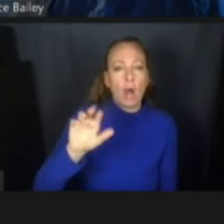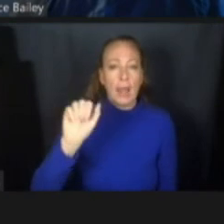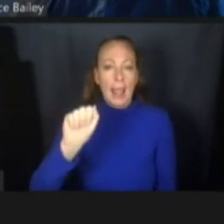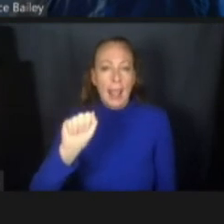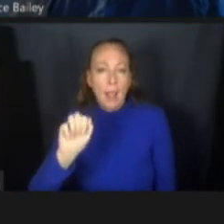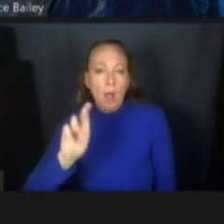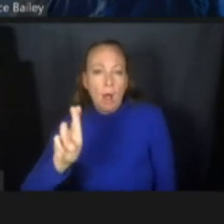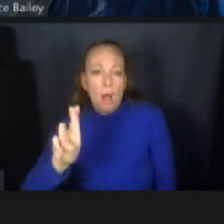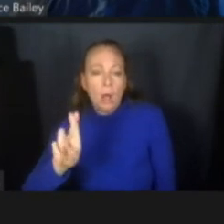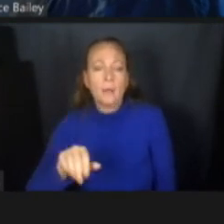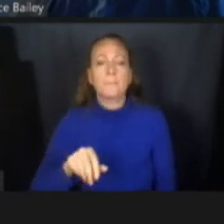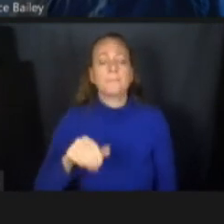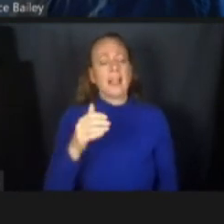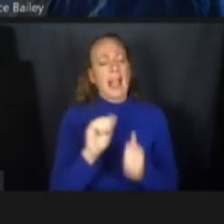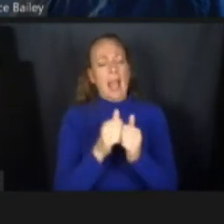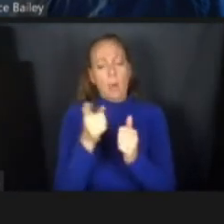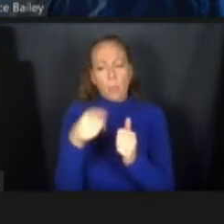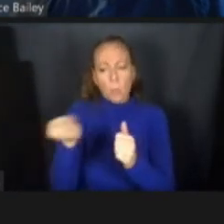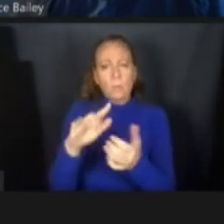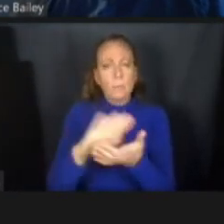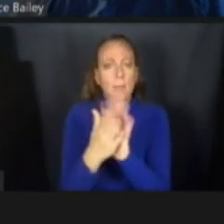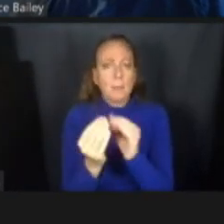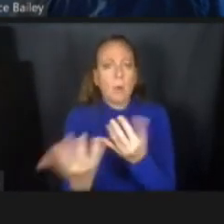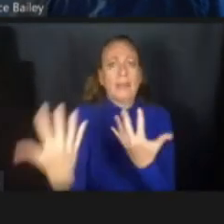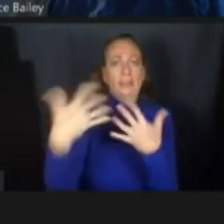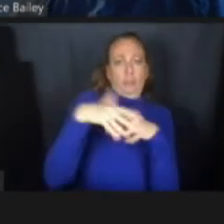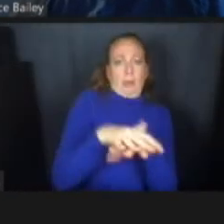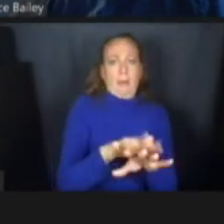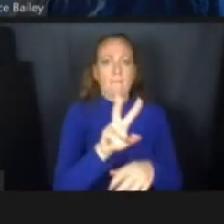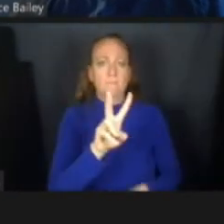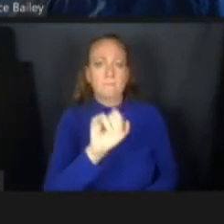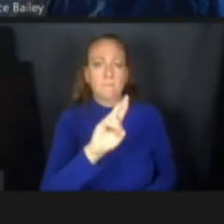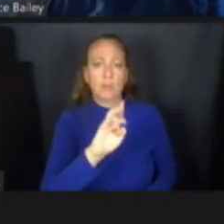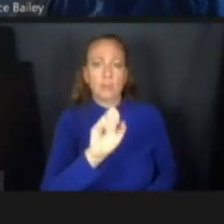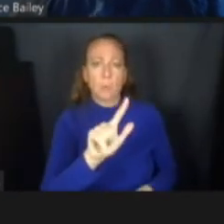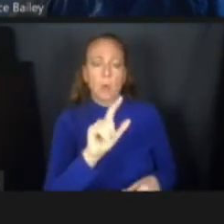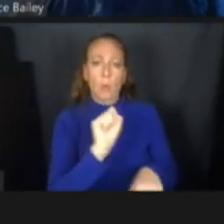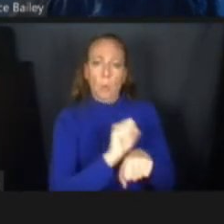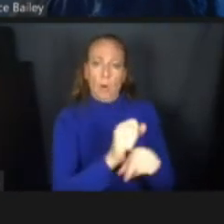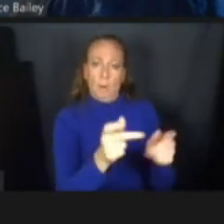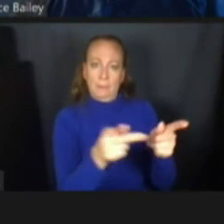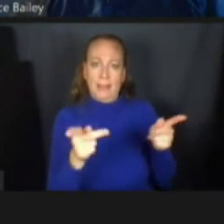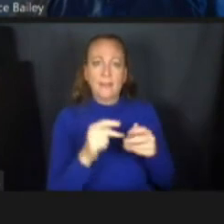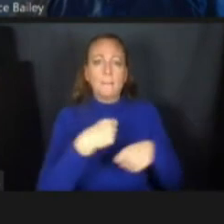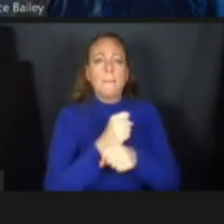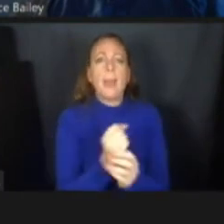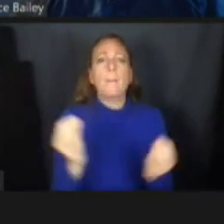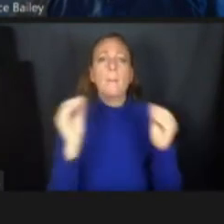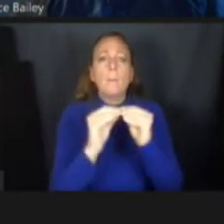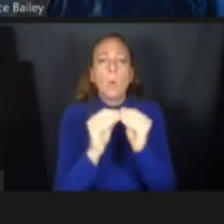As these are being integrated in virtual workplaces to make them more immersive and connected feeling.